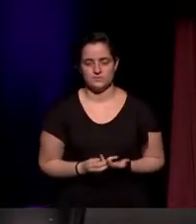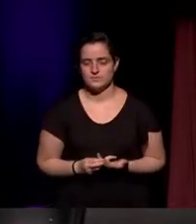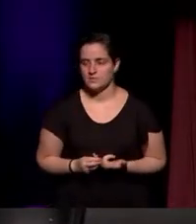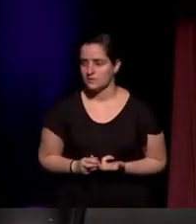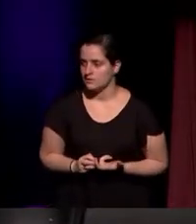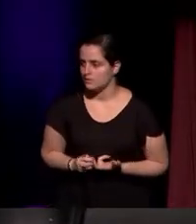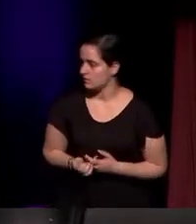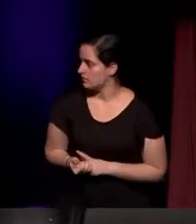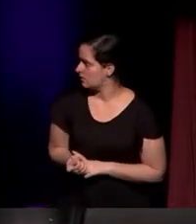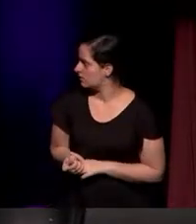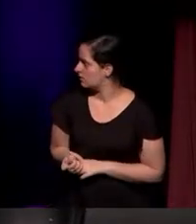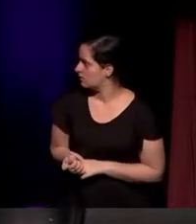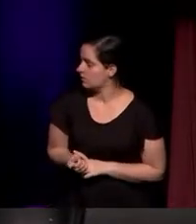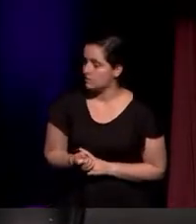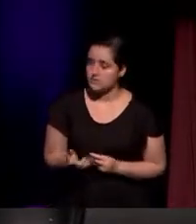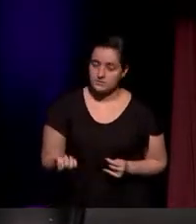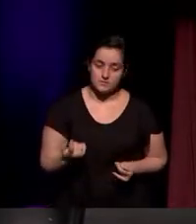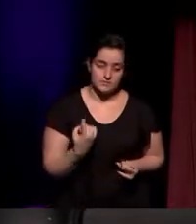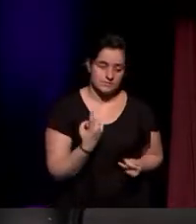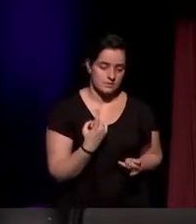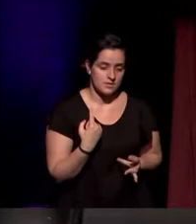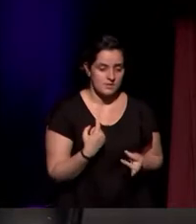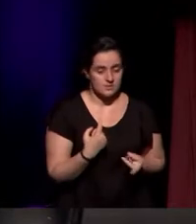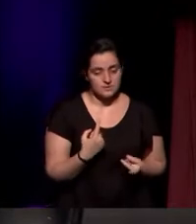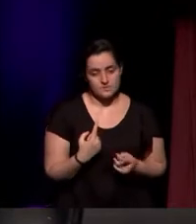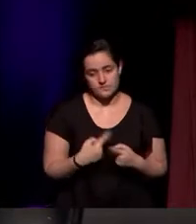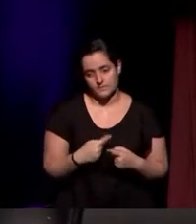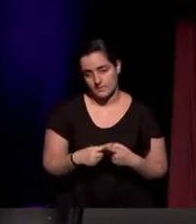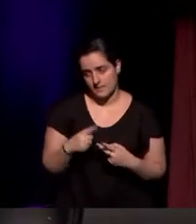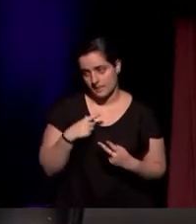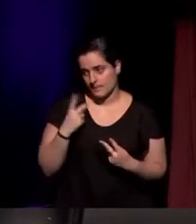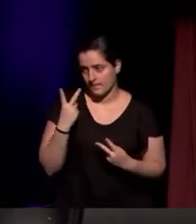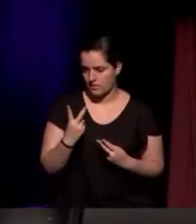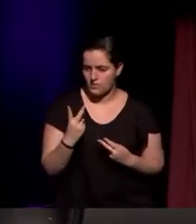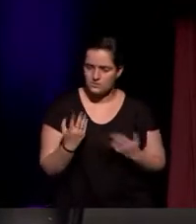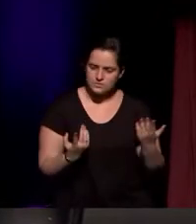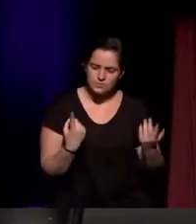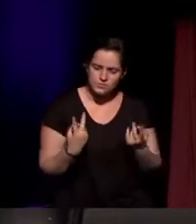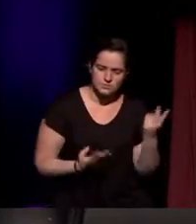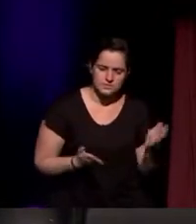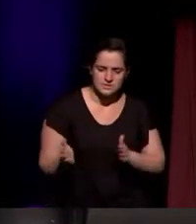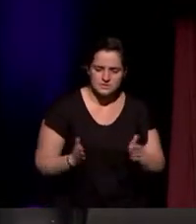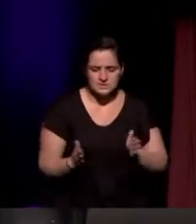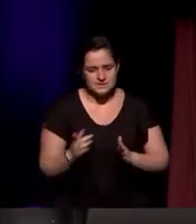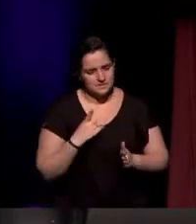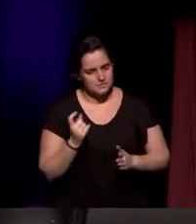in fact, it is a country so peculiar that it is two moments of independence, are two dates,